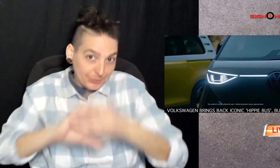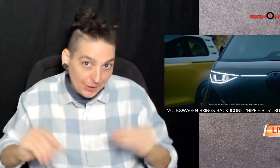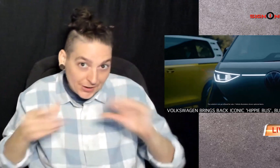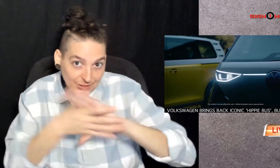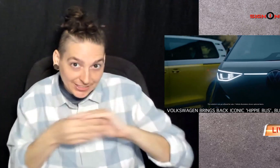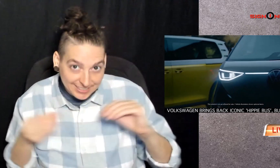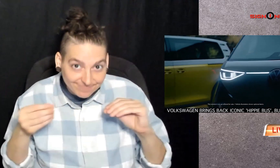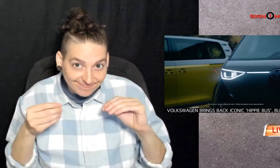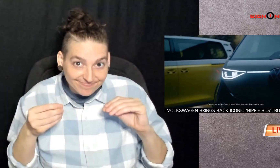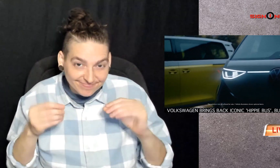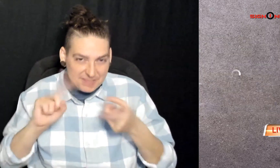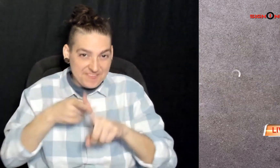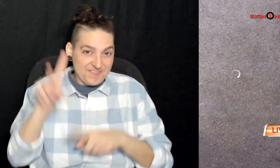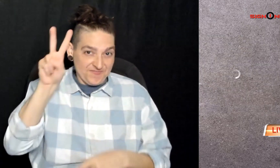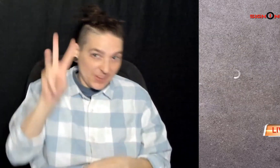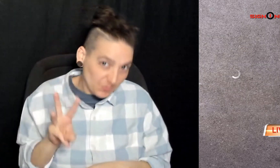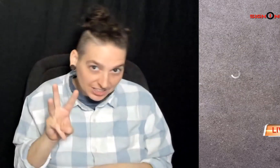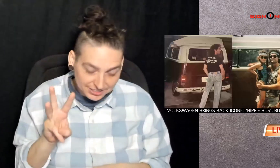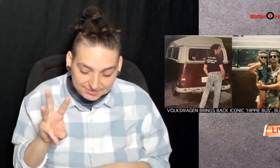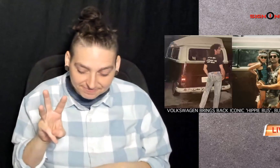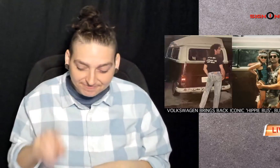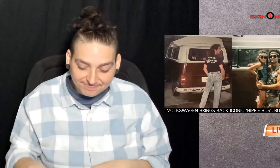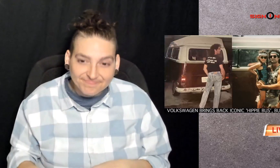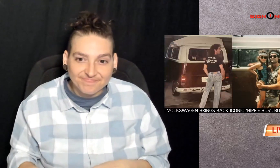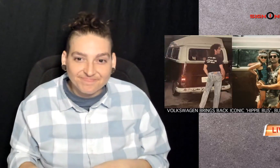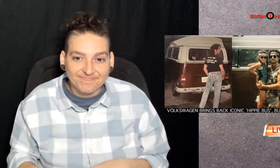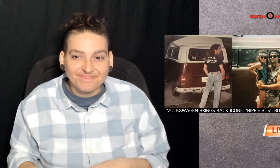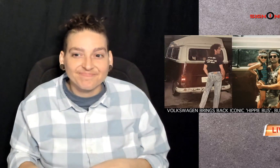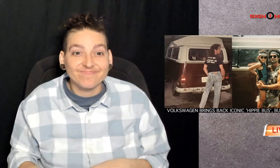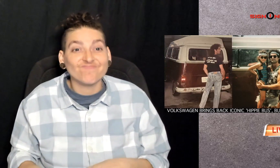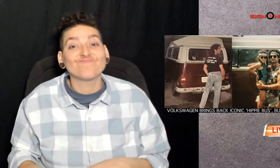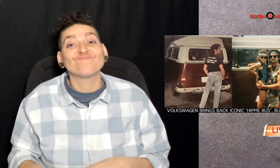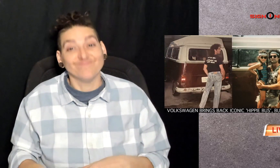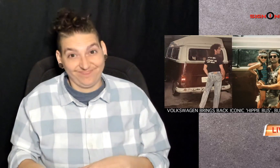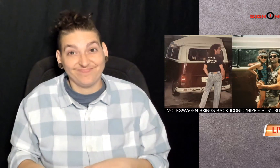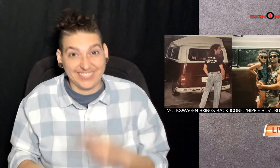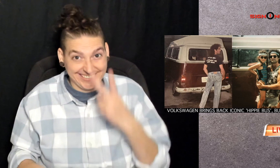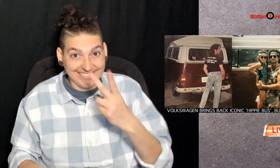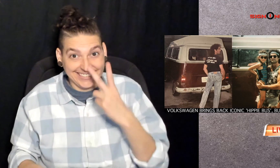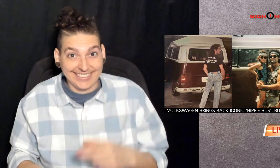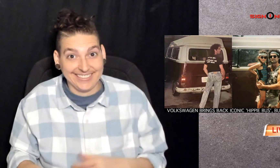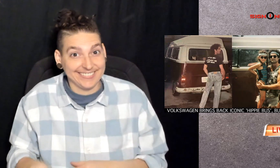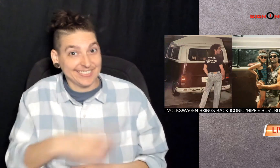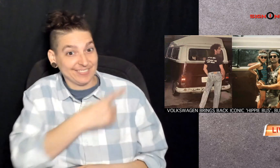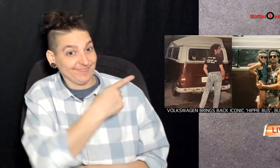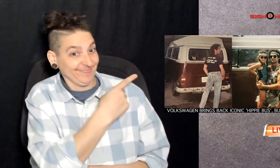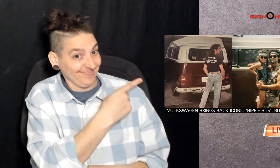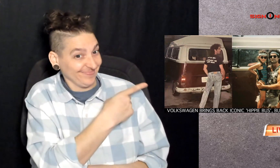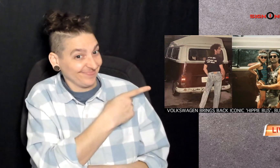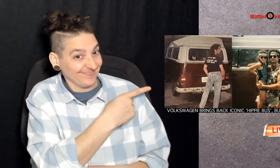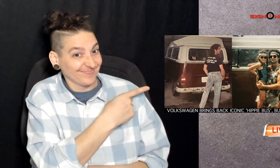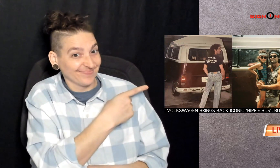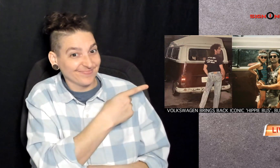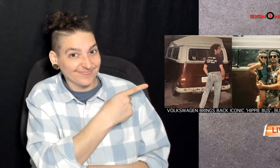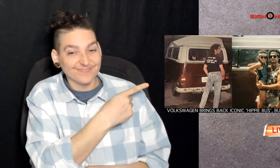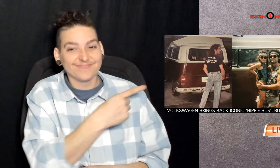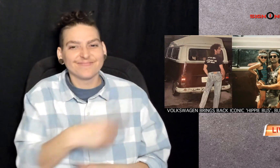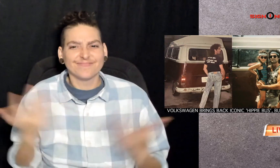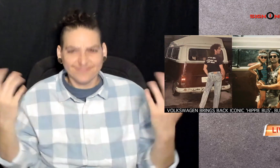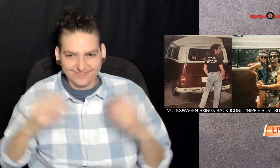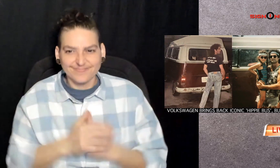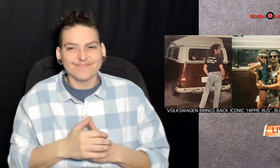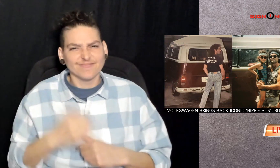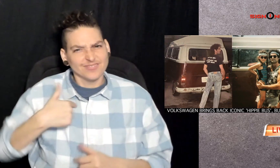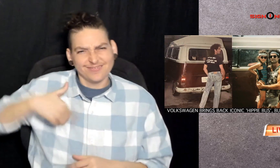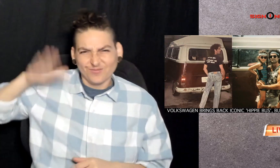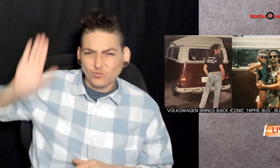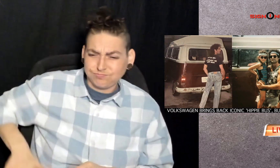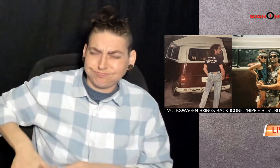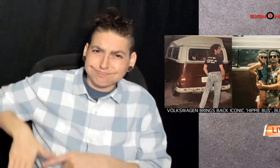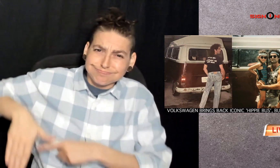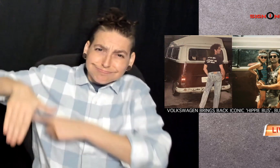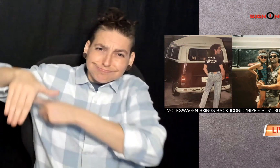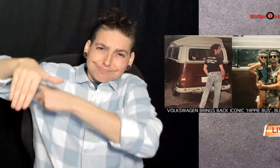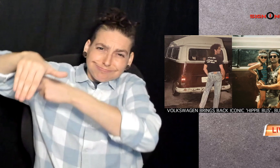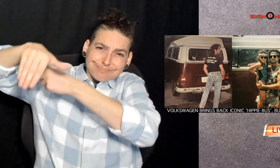story about the VW you see this picture here well both pictures actually my entire life